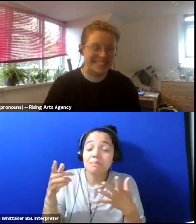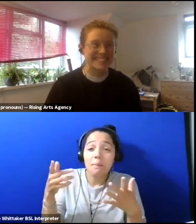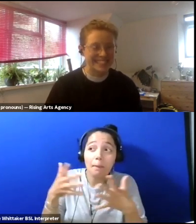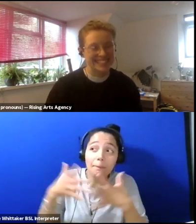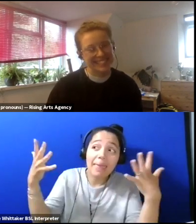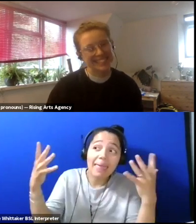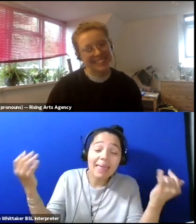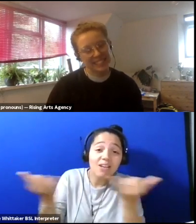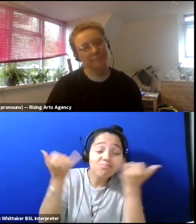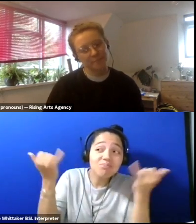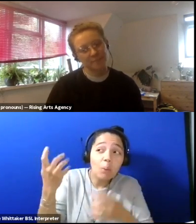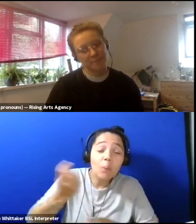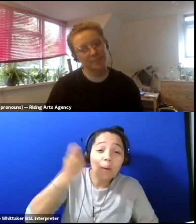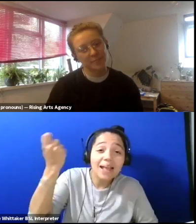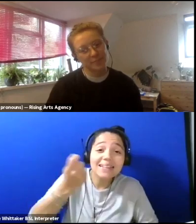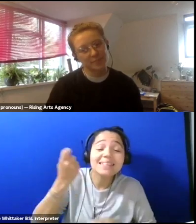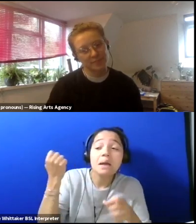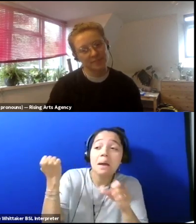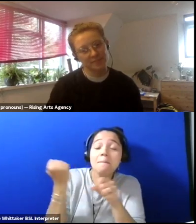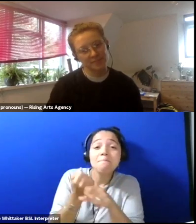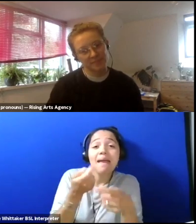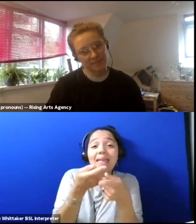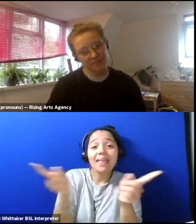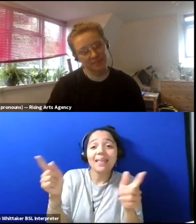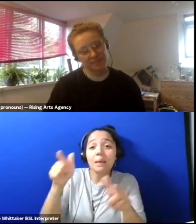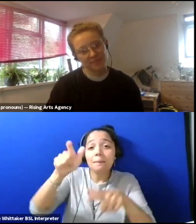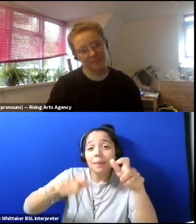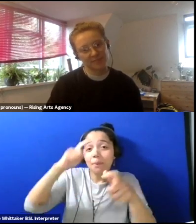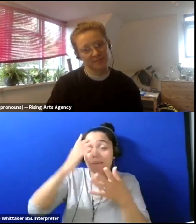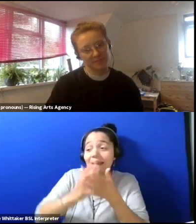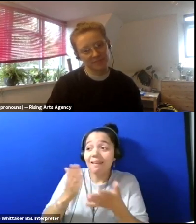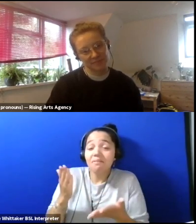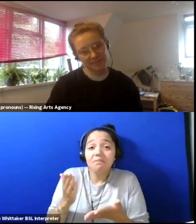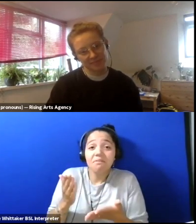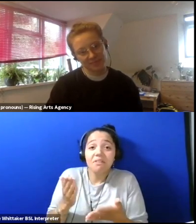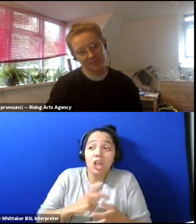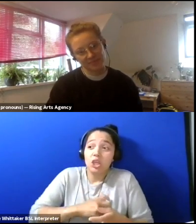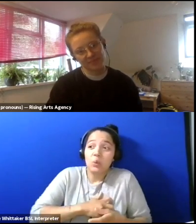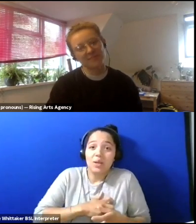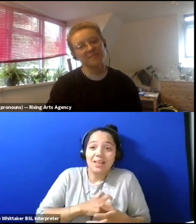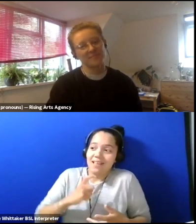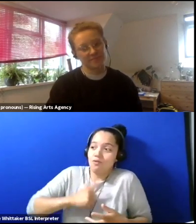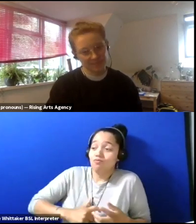making people believe that unions, I guess, have a role to play and that